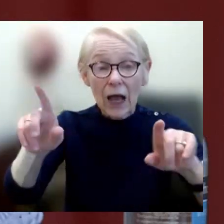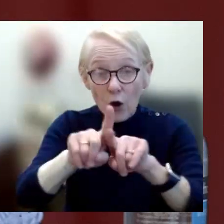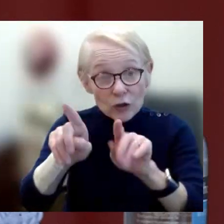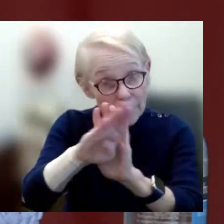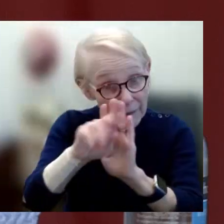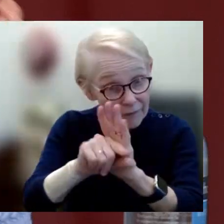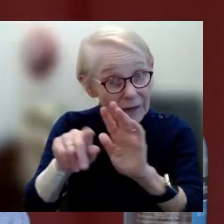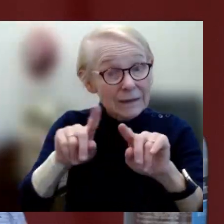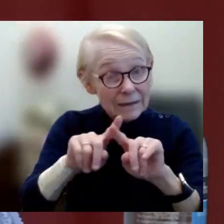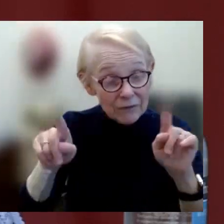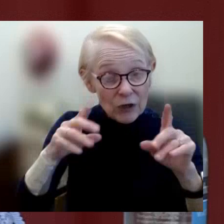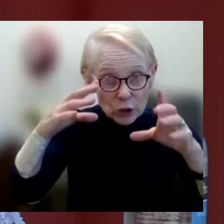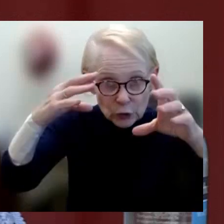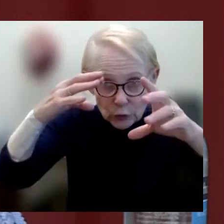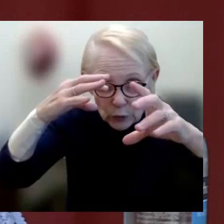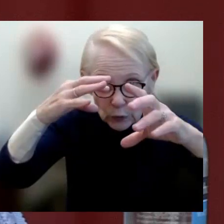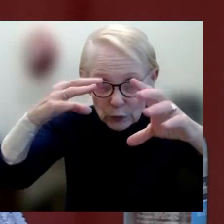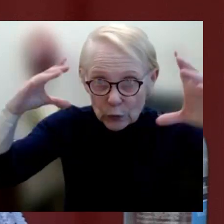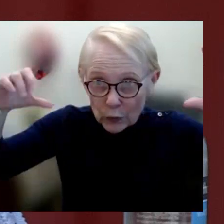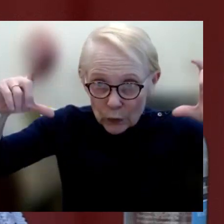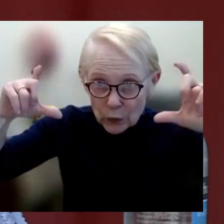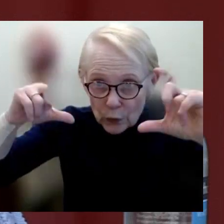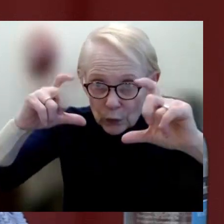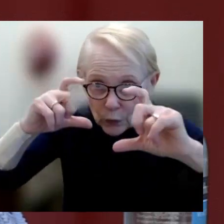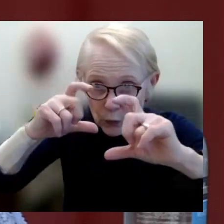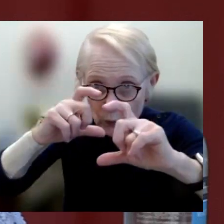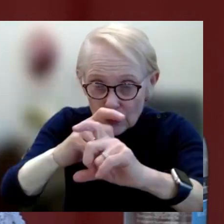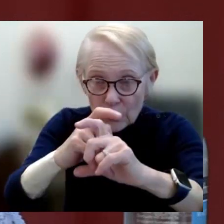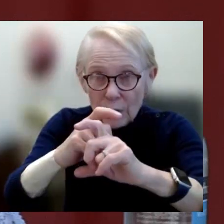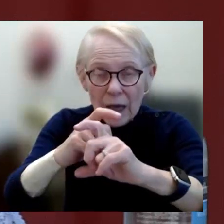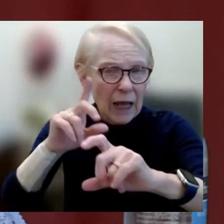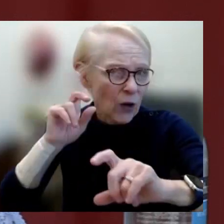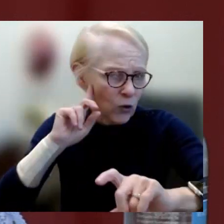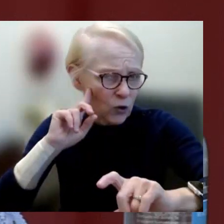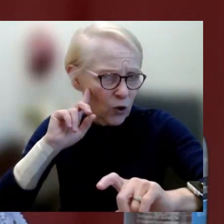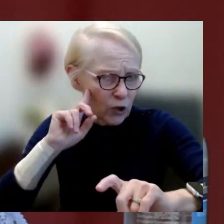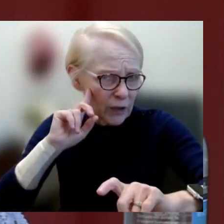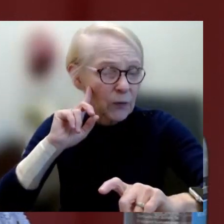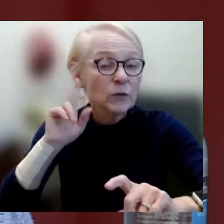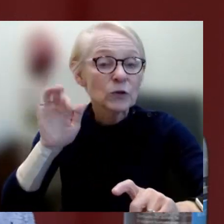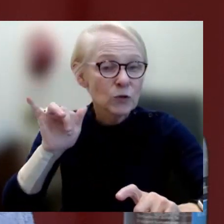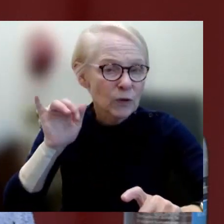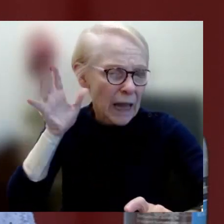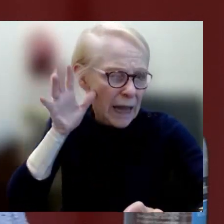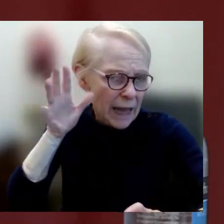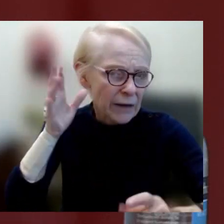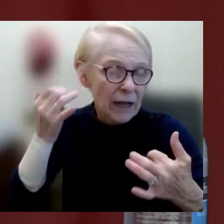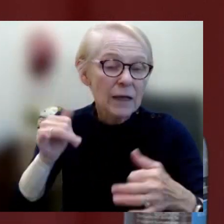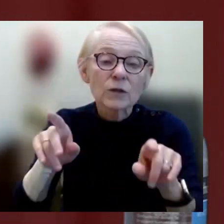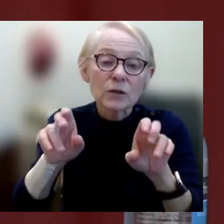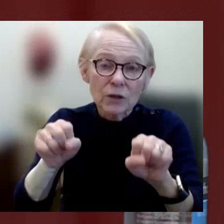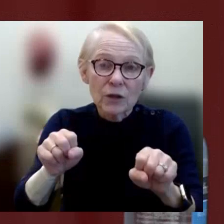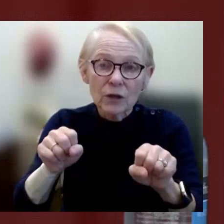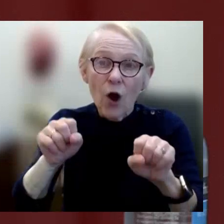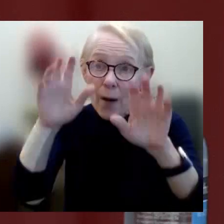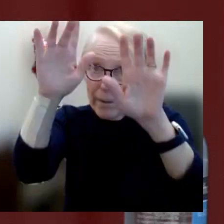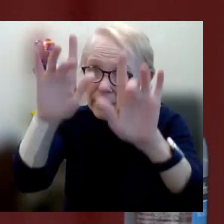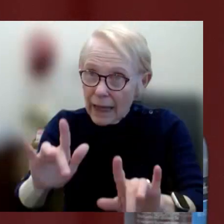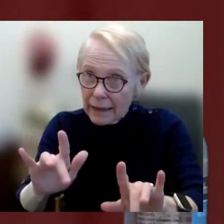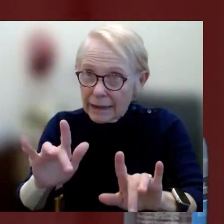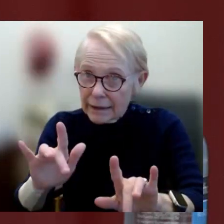zooms audio speed audio volume and the display can make the screen blank for your privacy right and